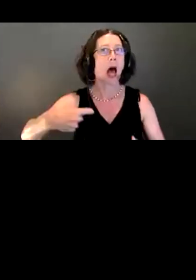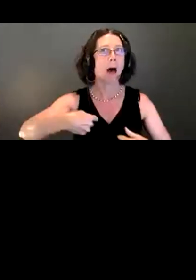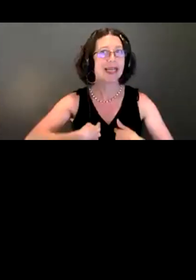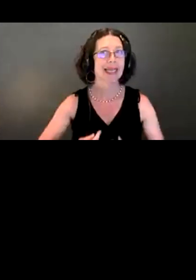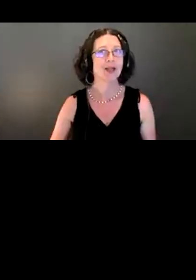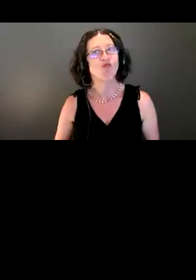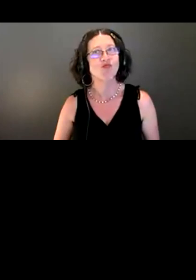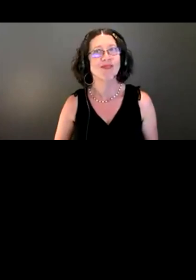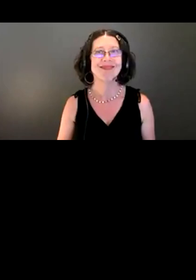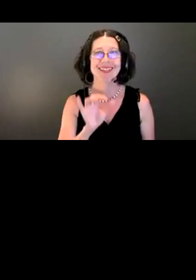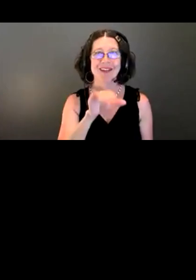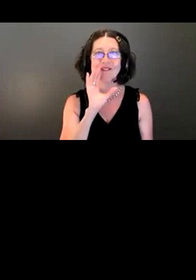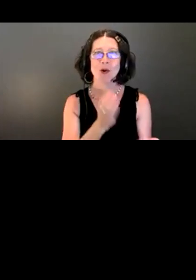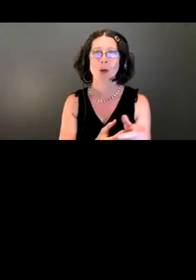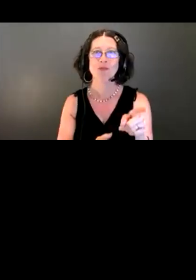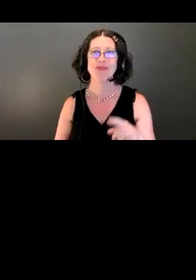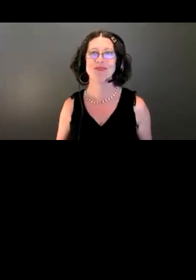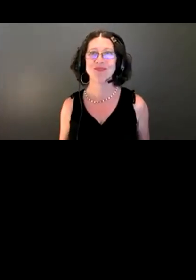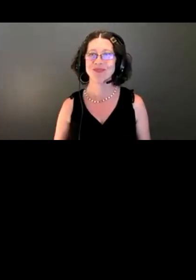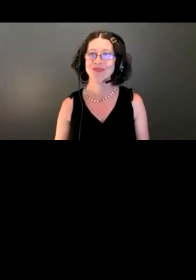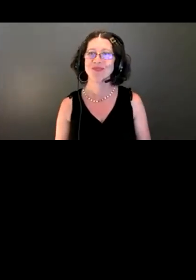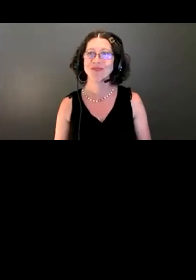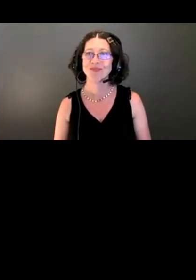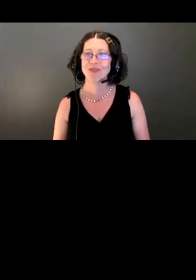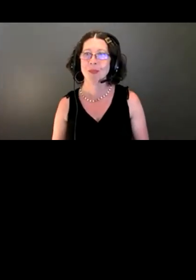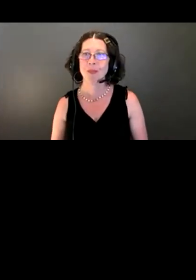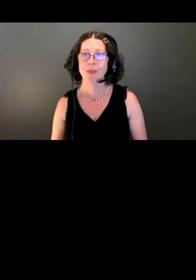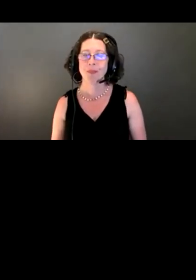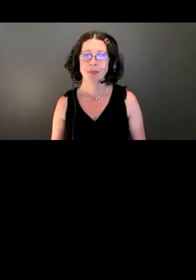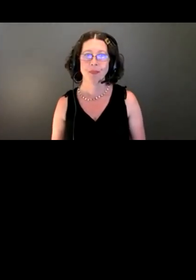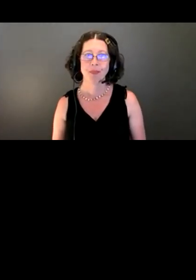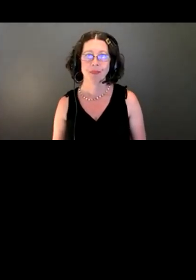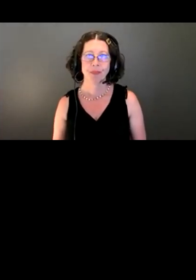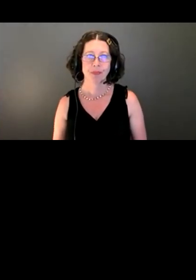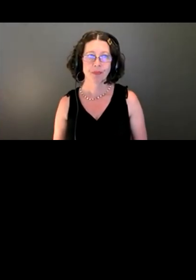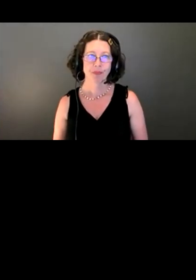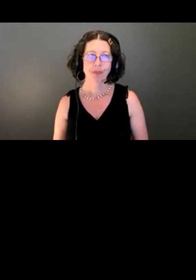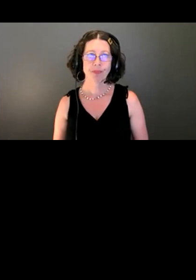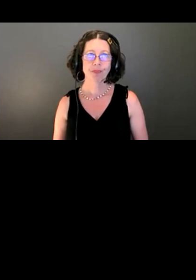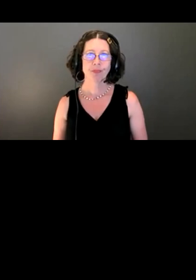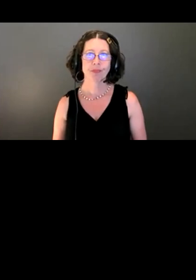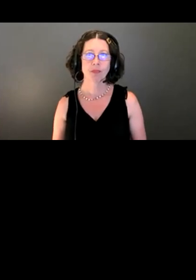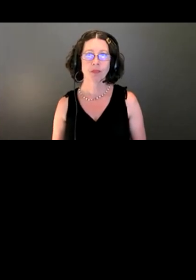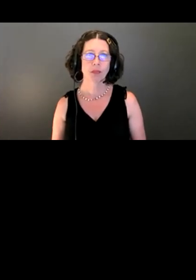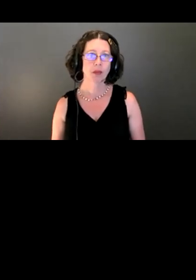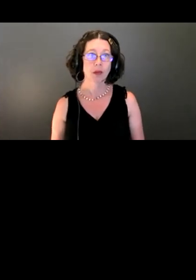me in this photo.